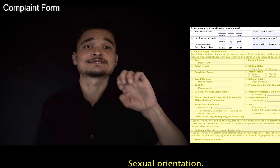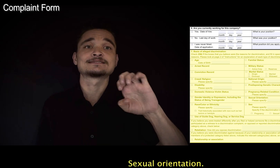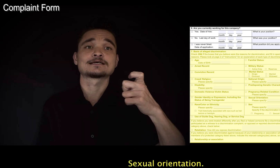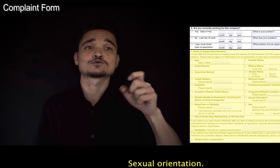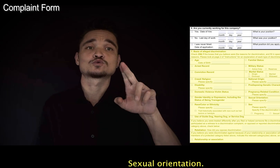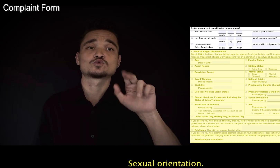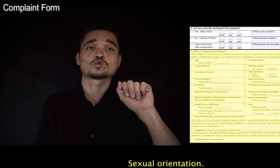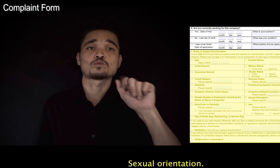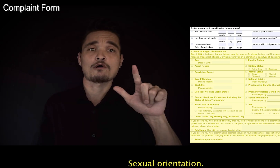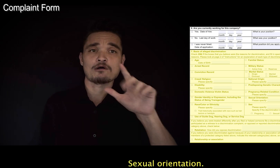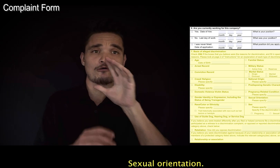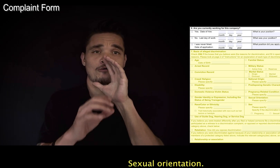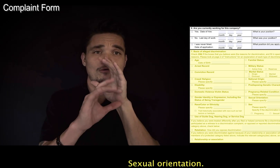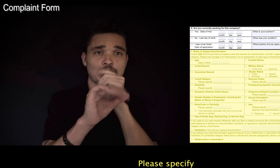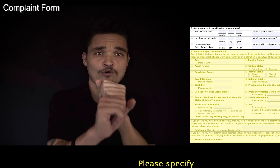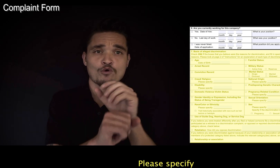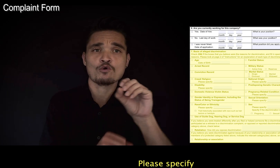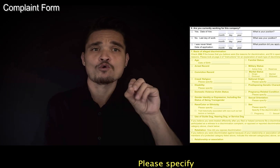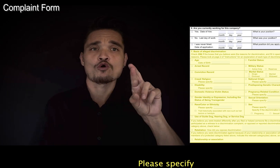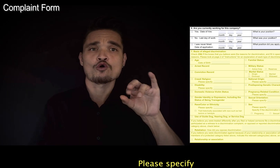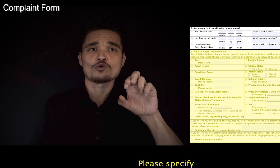Sexual orientation. Please specify